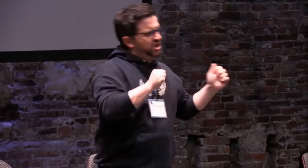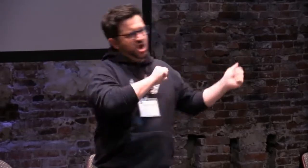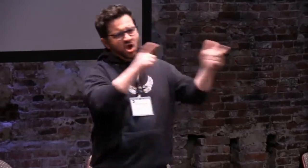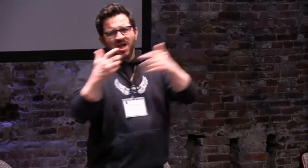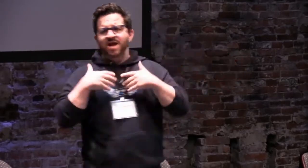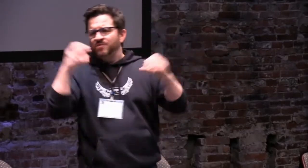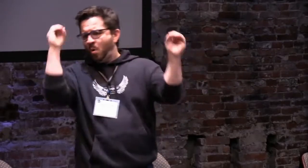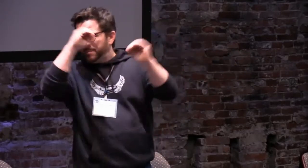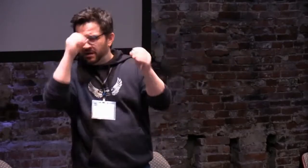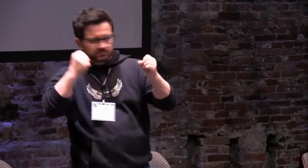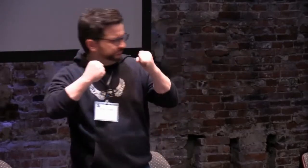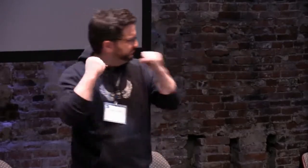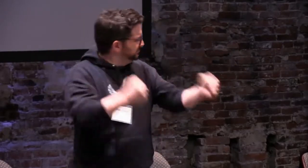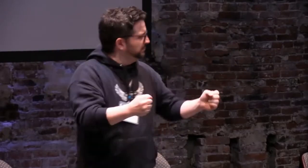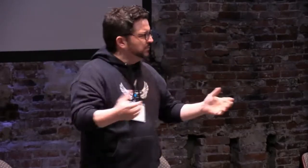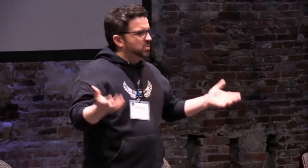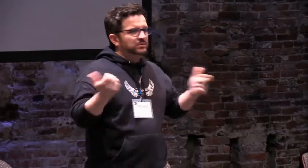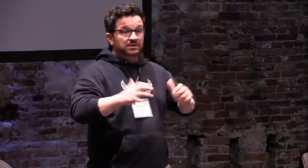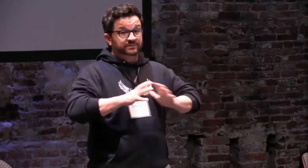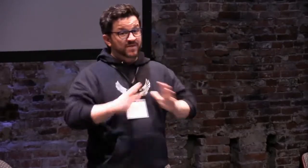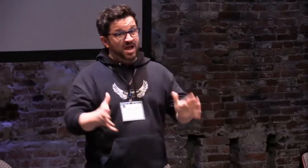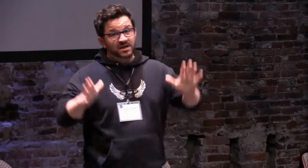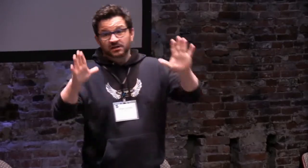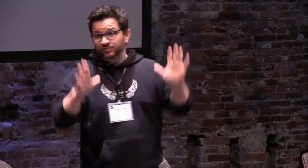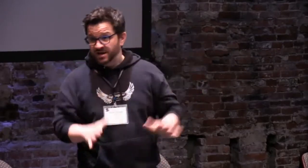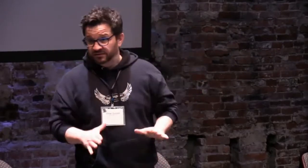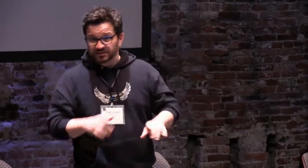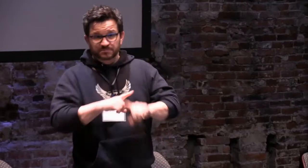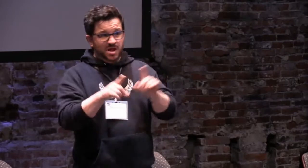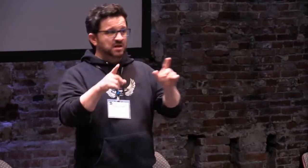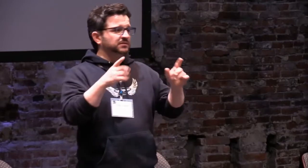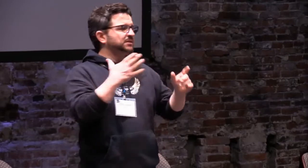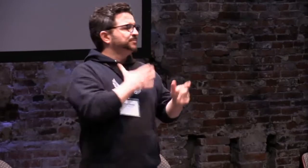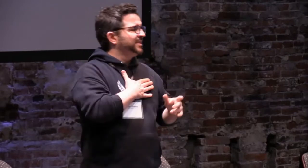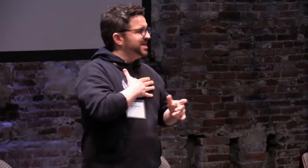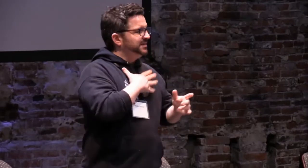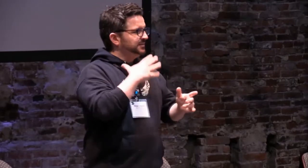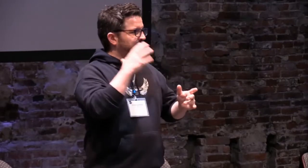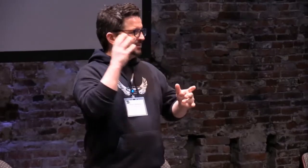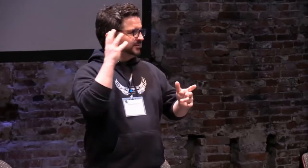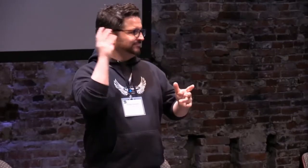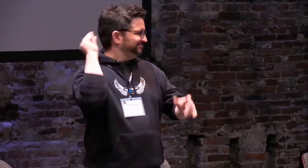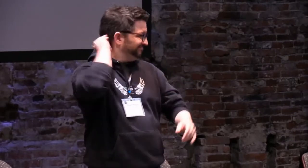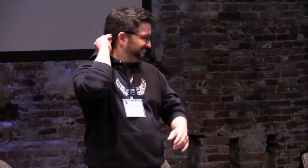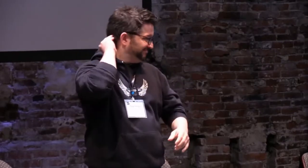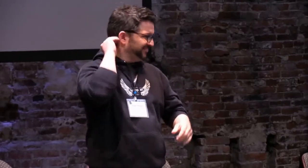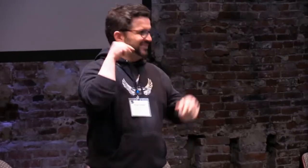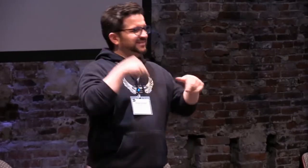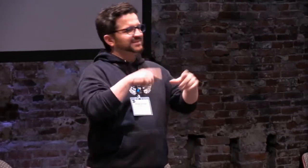and experiences, and your opinions in terms of what has worked, and that is the purpose of this, and this would be a great.